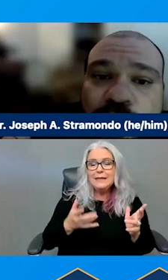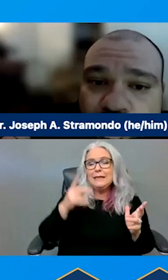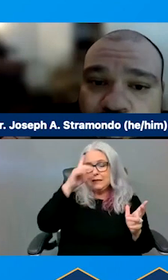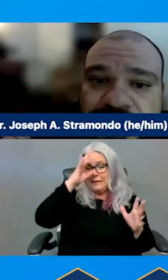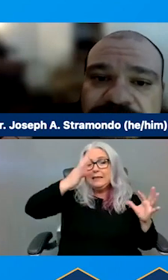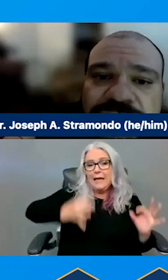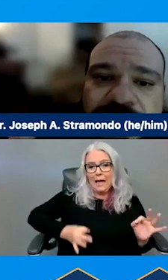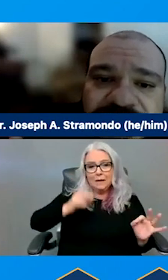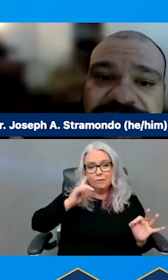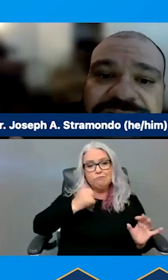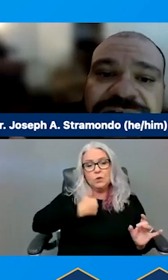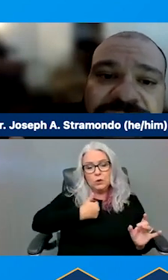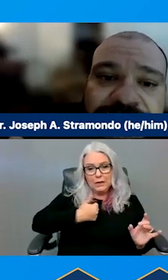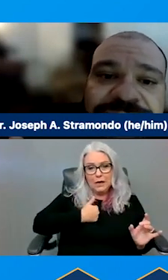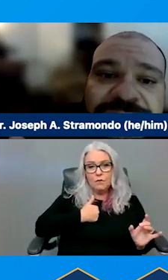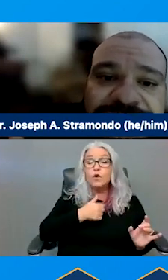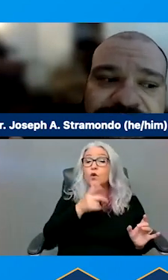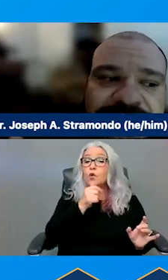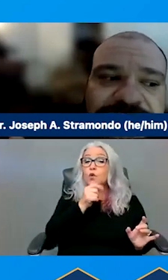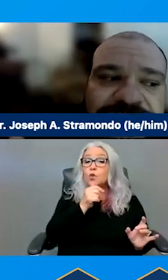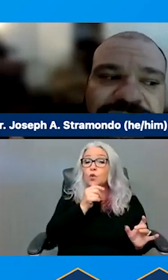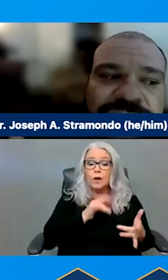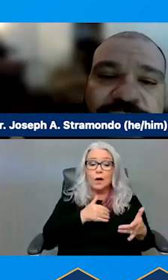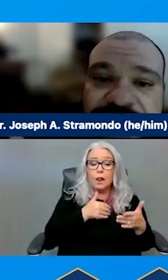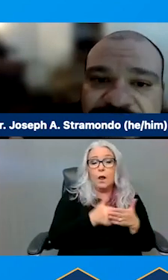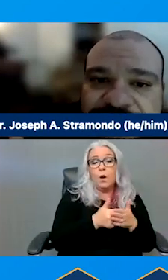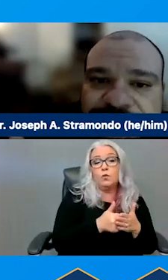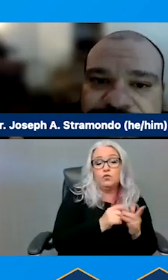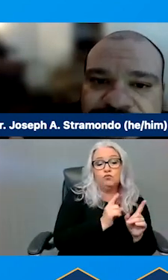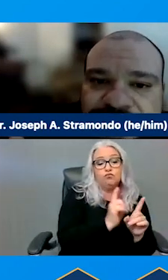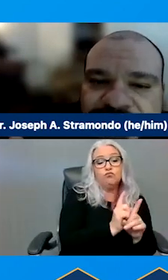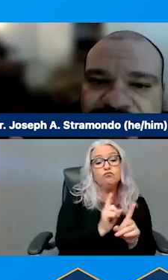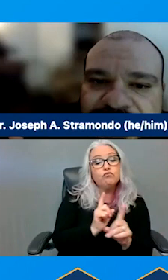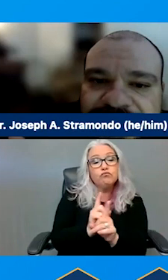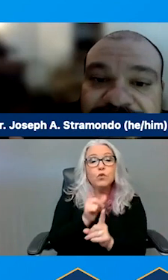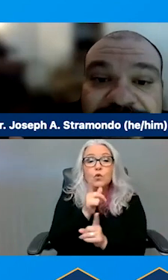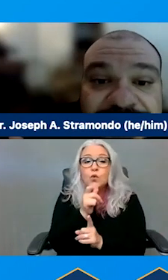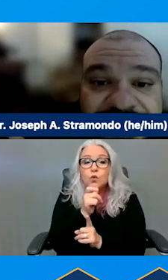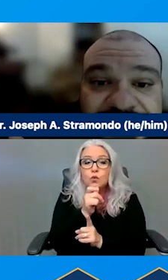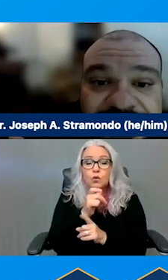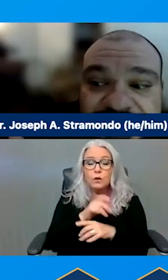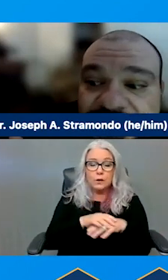carefully choosing who you are in close proximity with. Okay.